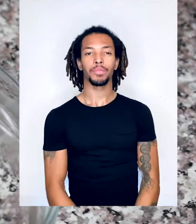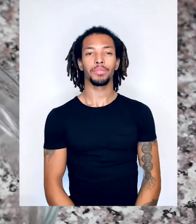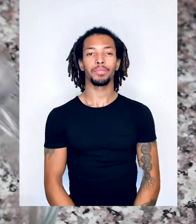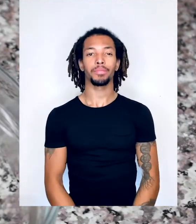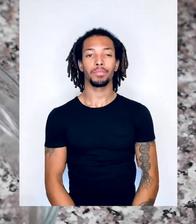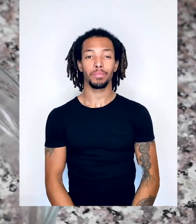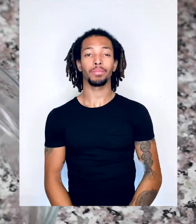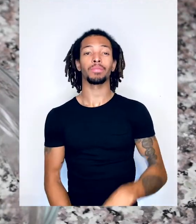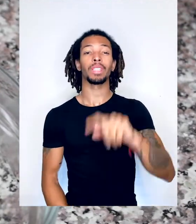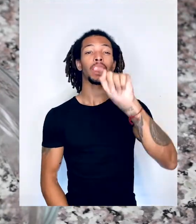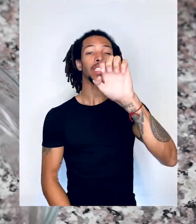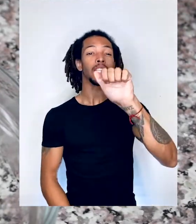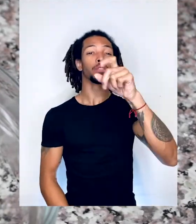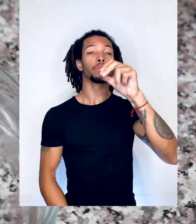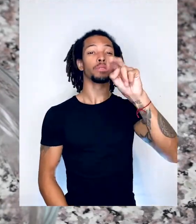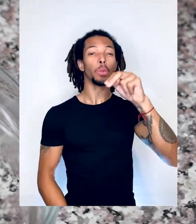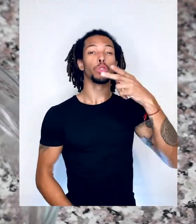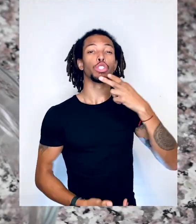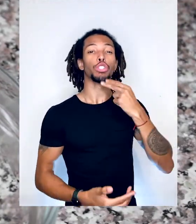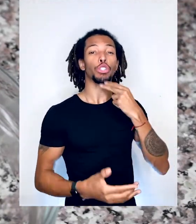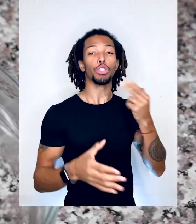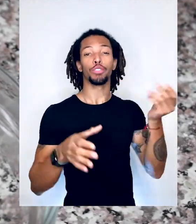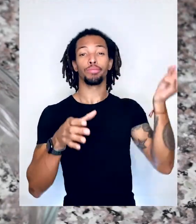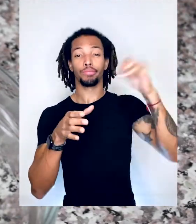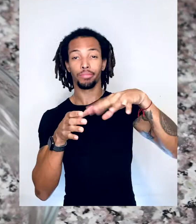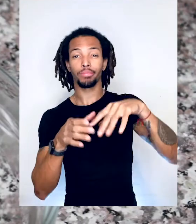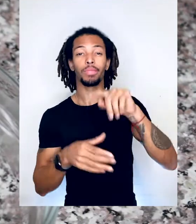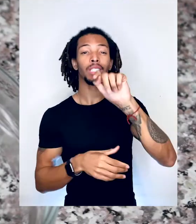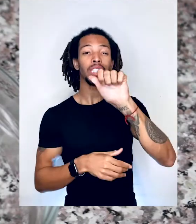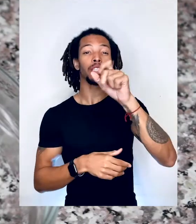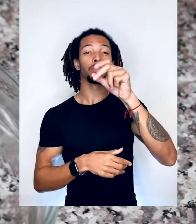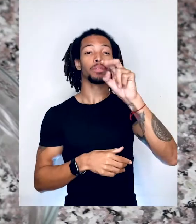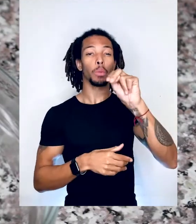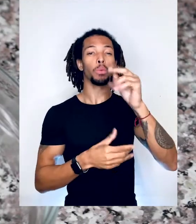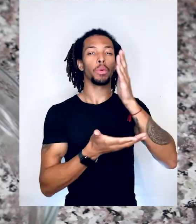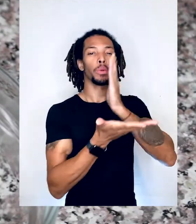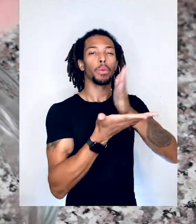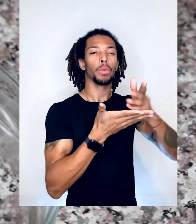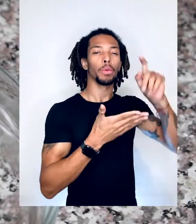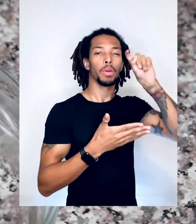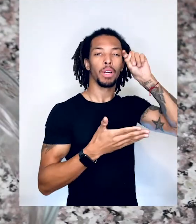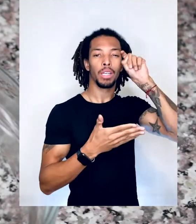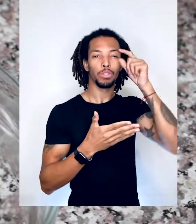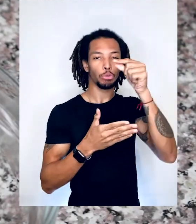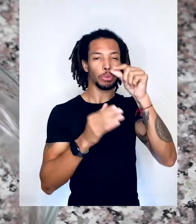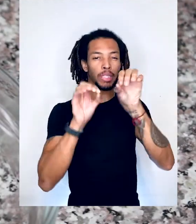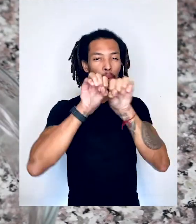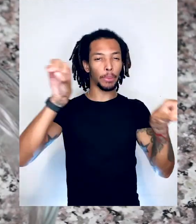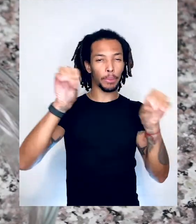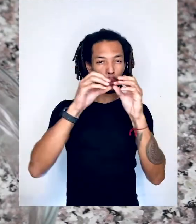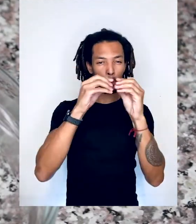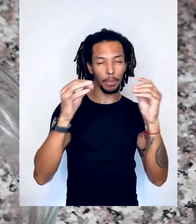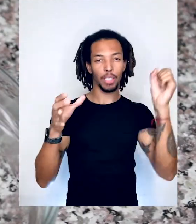a teaspoon of sugar, and a teaspoon of finely diced scallion greens.